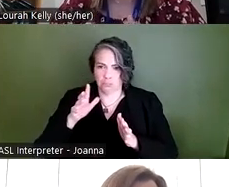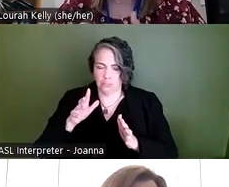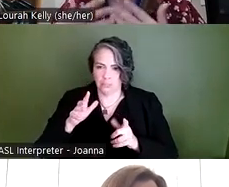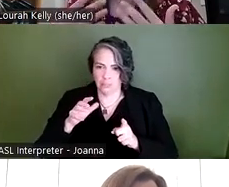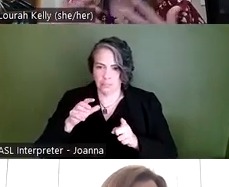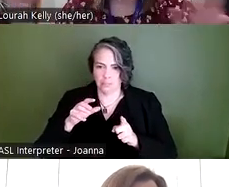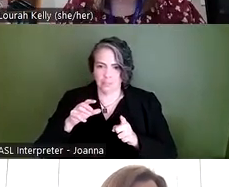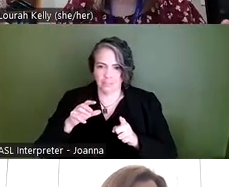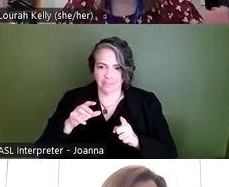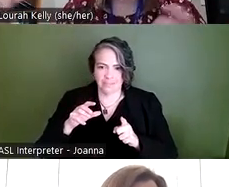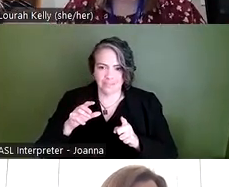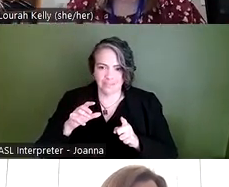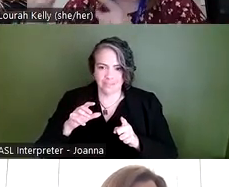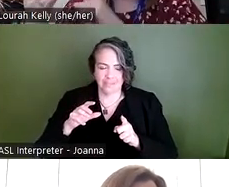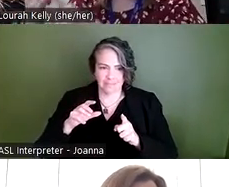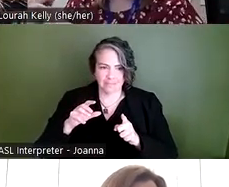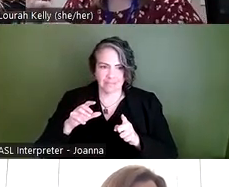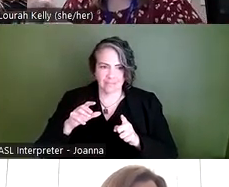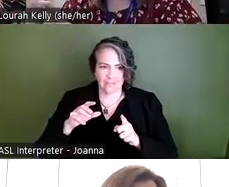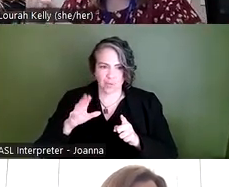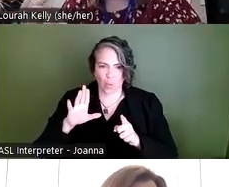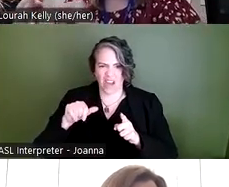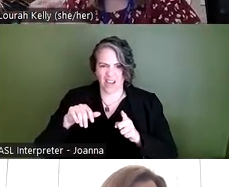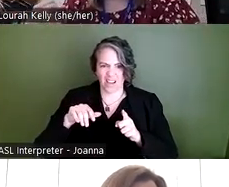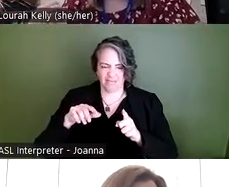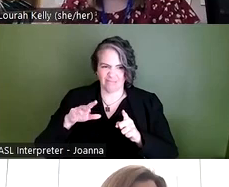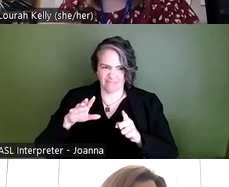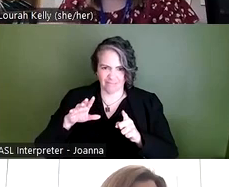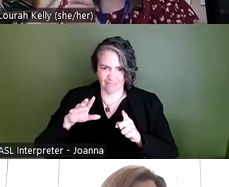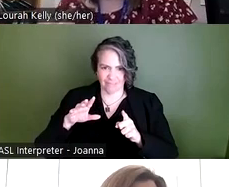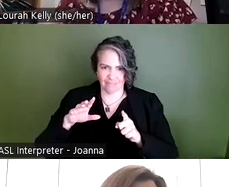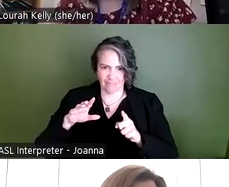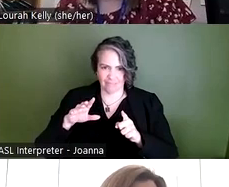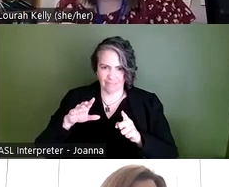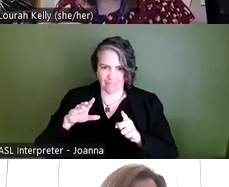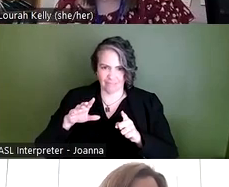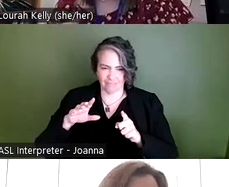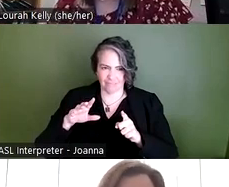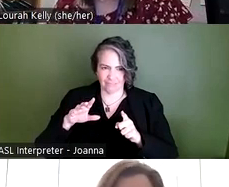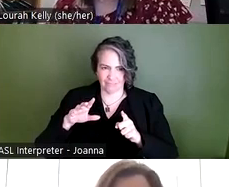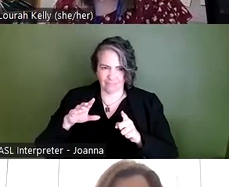And then just to reiterate, it's emerging adults, men, persons with sexual minoritized